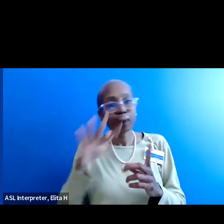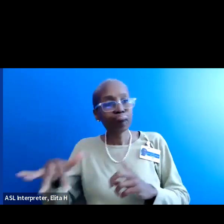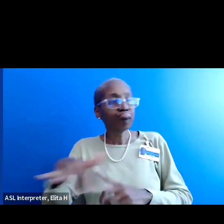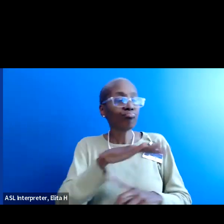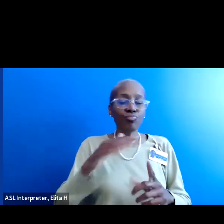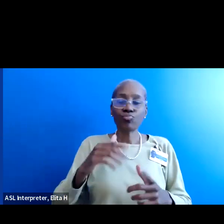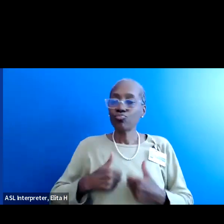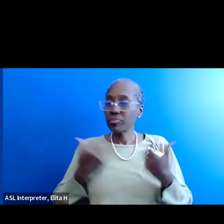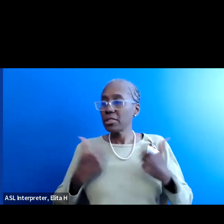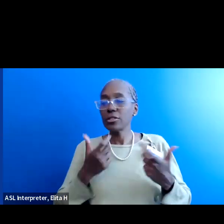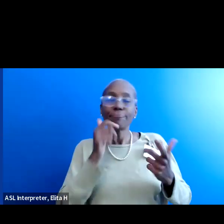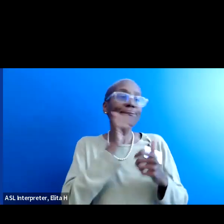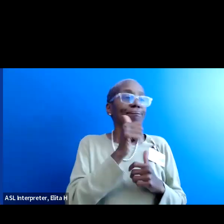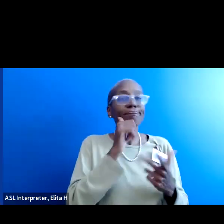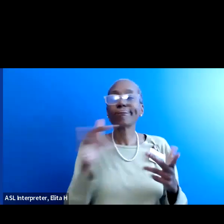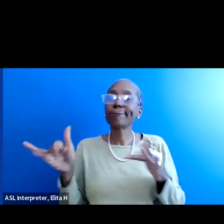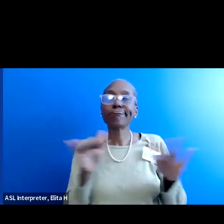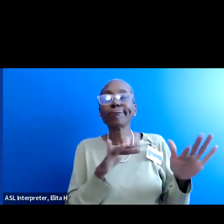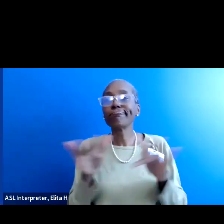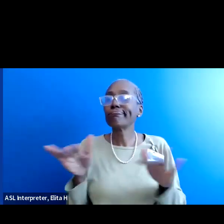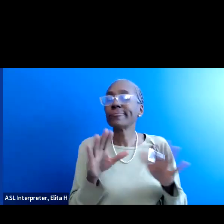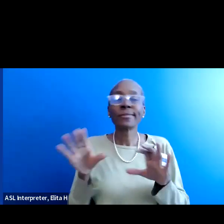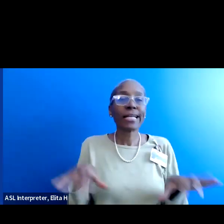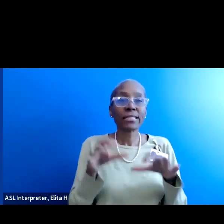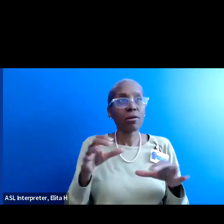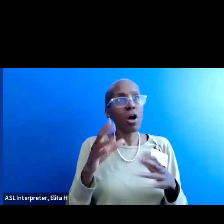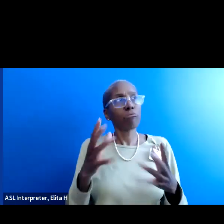to participate in daily life and activities that are meaningful to them.